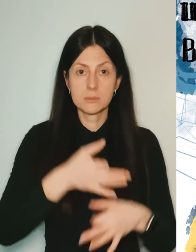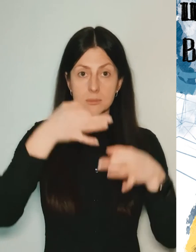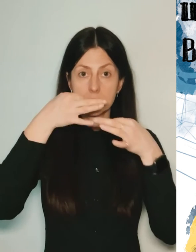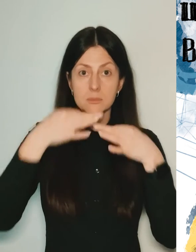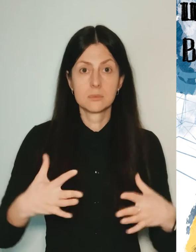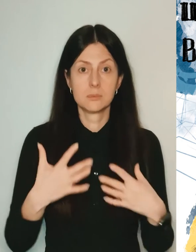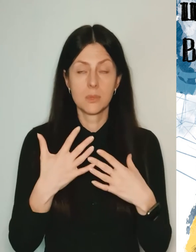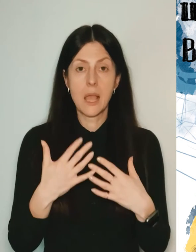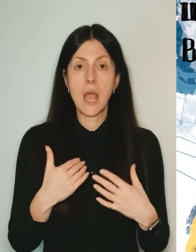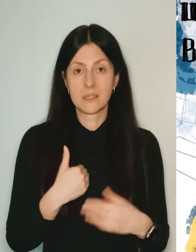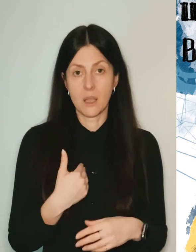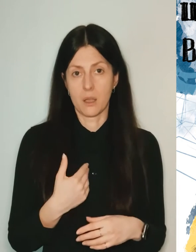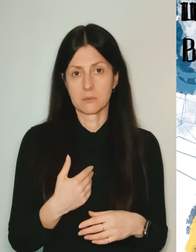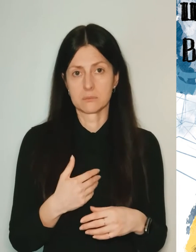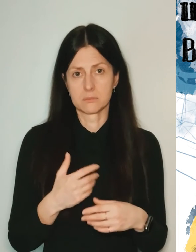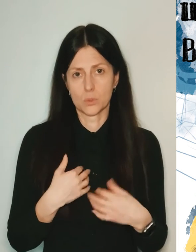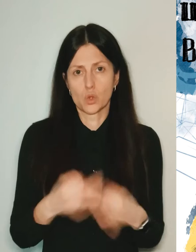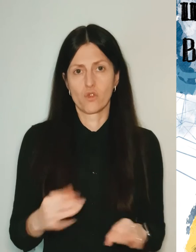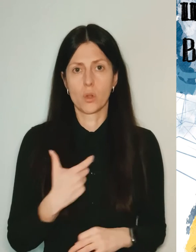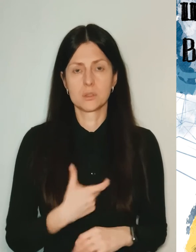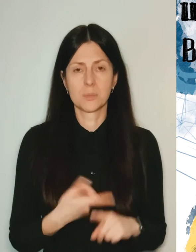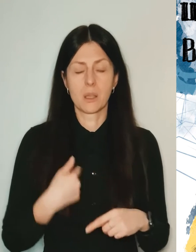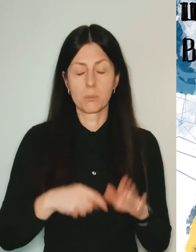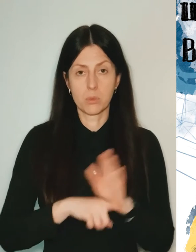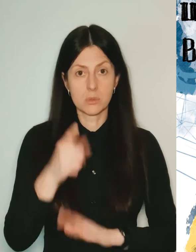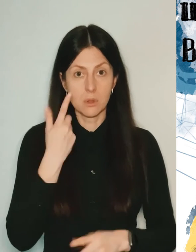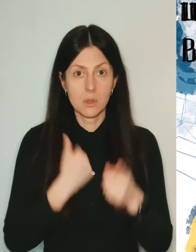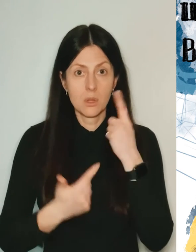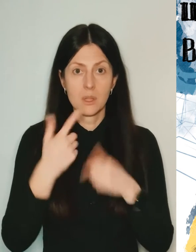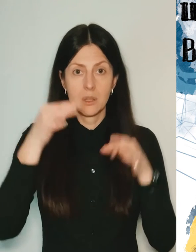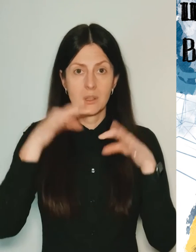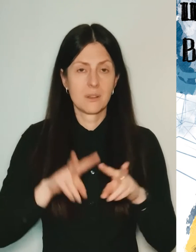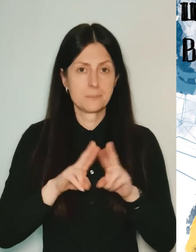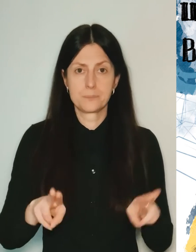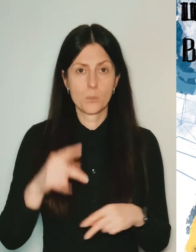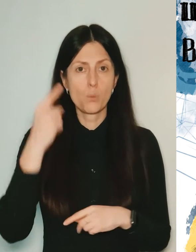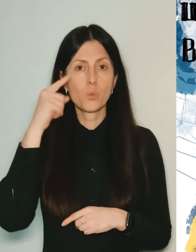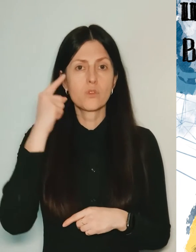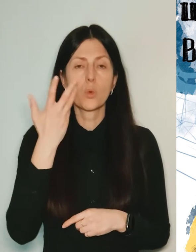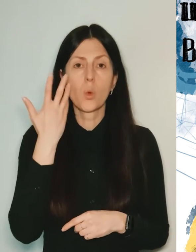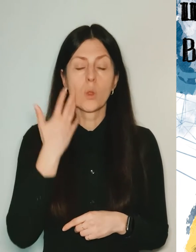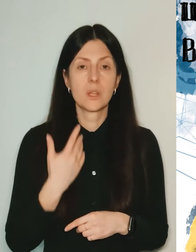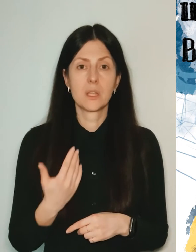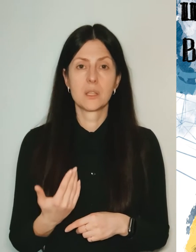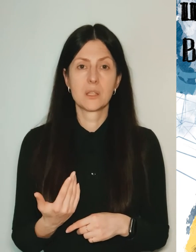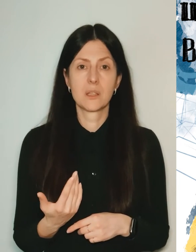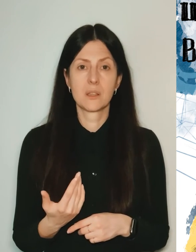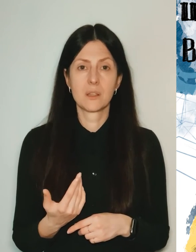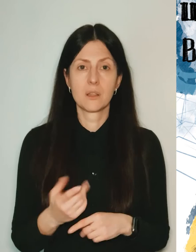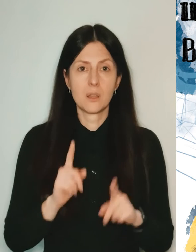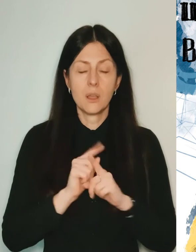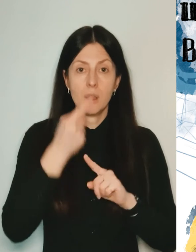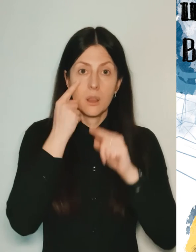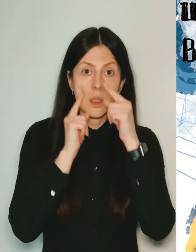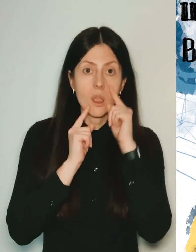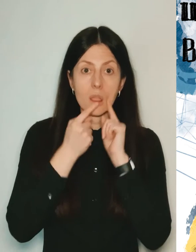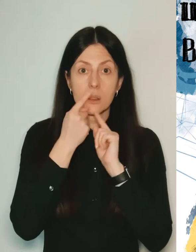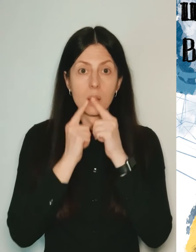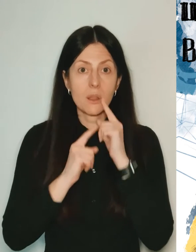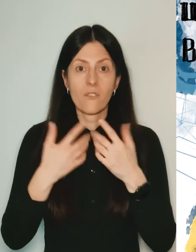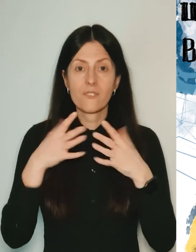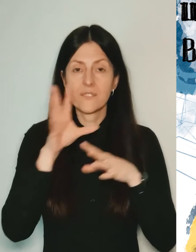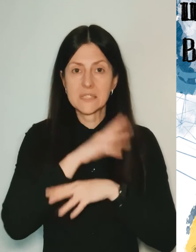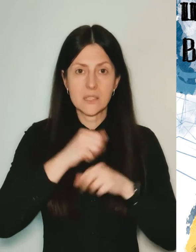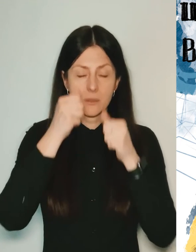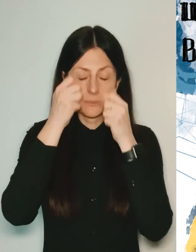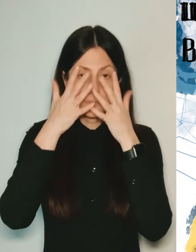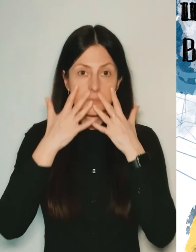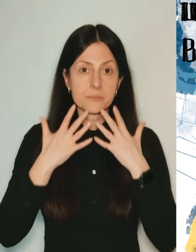And I allowed myself that, I started lamenting like in a cartoon, when everything follows from the nose, from the mouth.